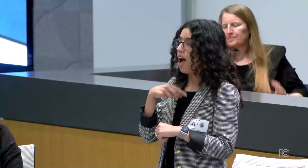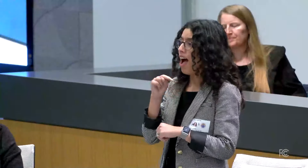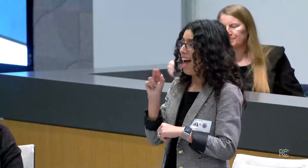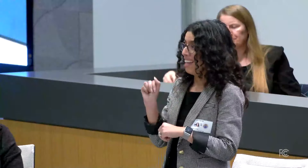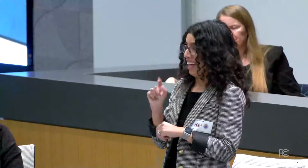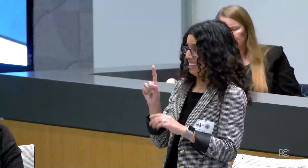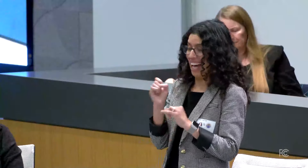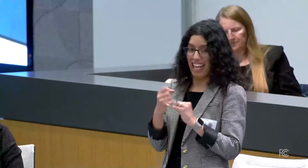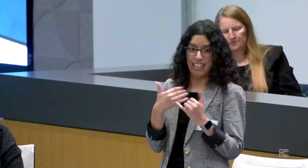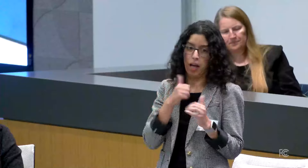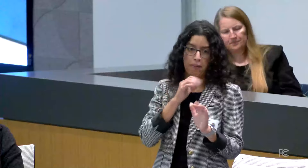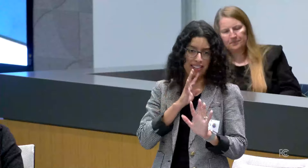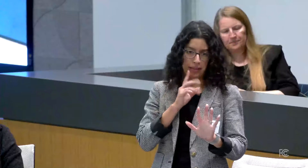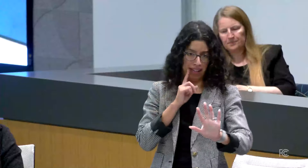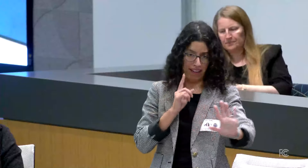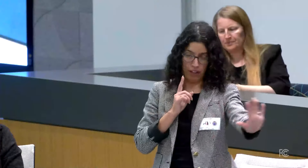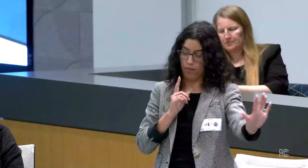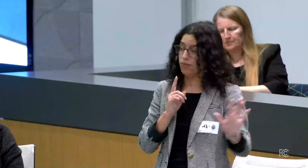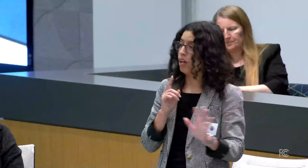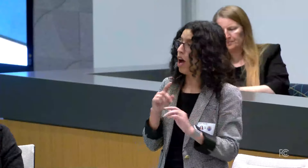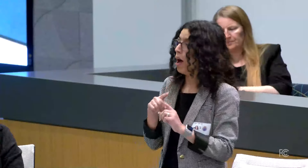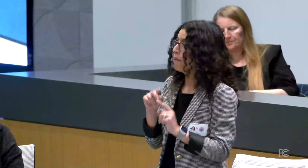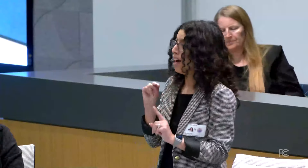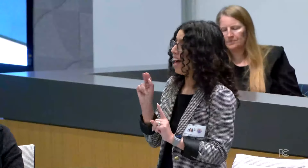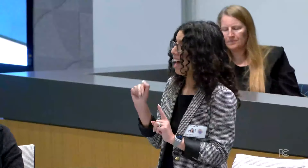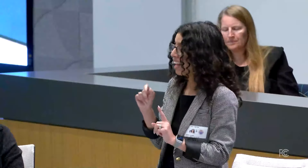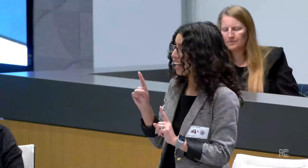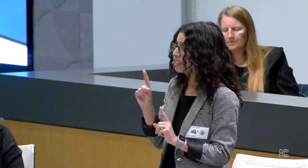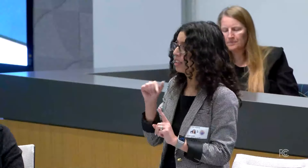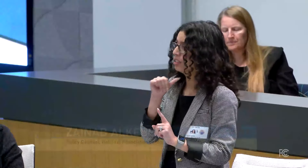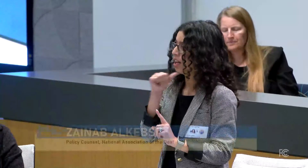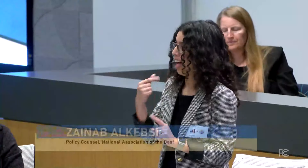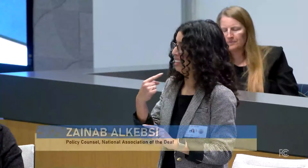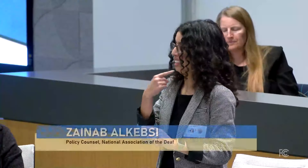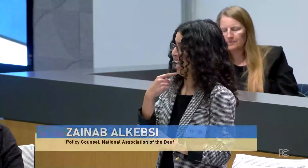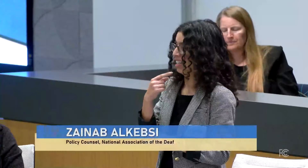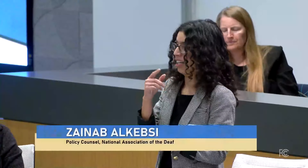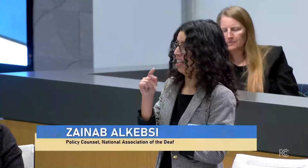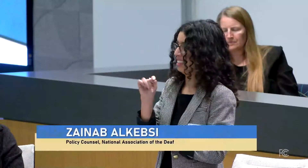I'M CURIOUS IF YOU WOULD LIKE TO SHARE FIRST, ANNMARIE OR OTHERS WHO HAVE SOME DIRECT EXPERIENCE PERHAPS.